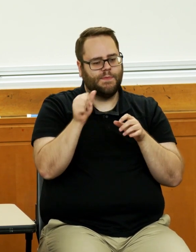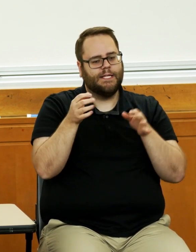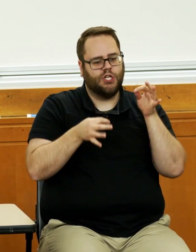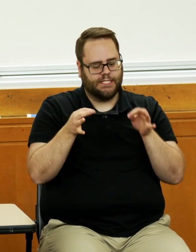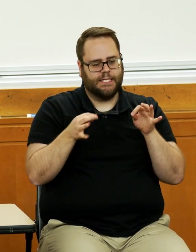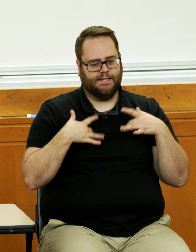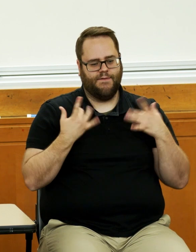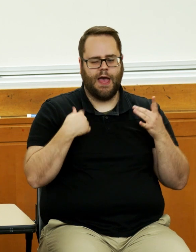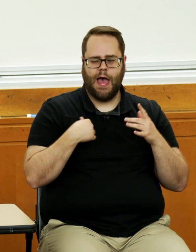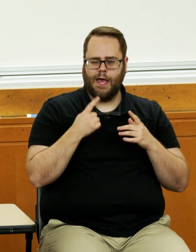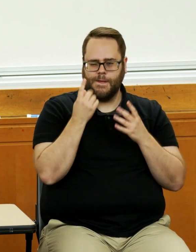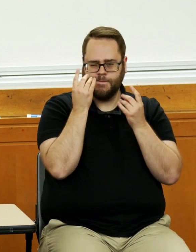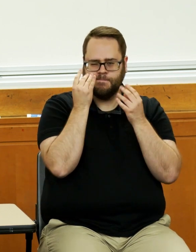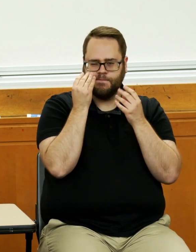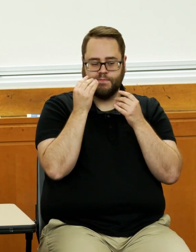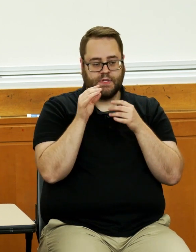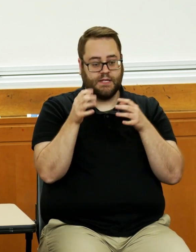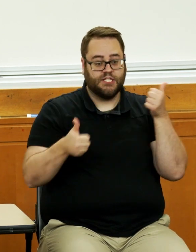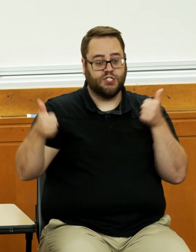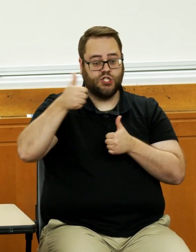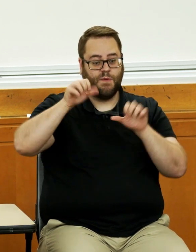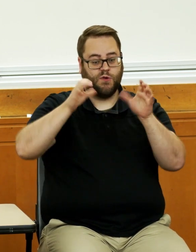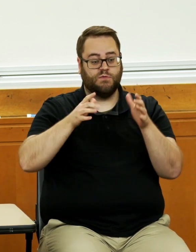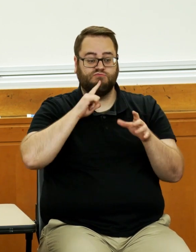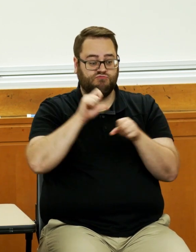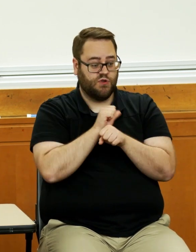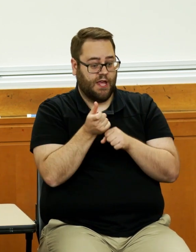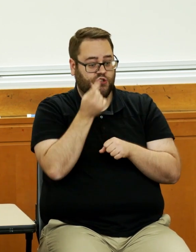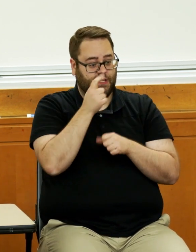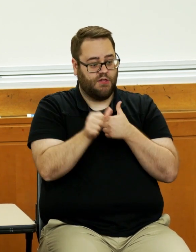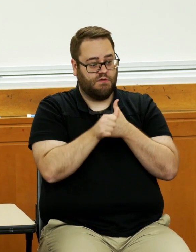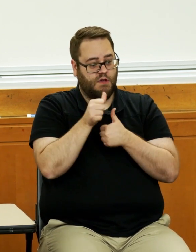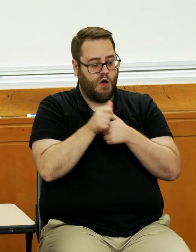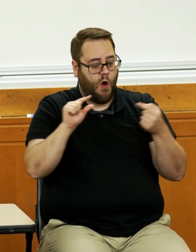whether dominant groups could truly understand the harms of appropriation because they're used